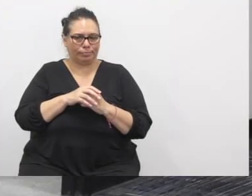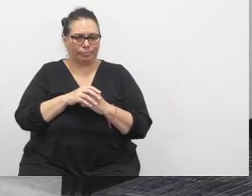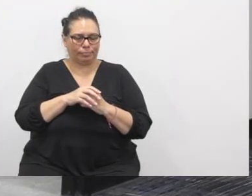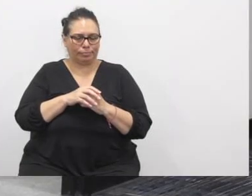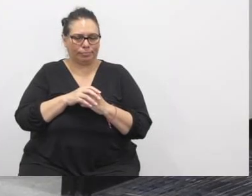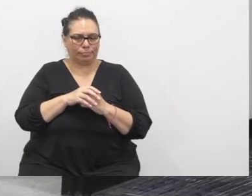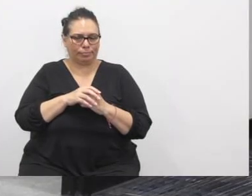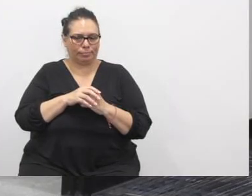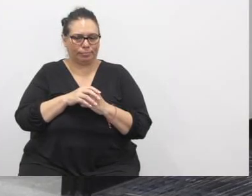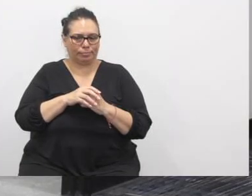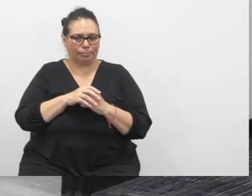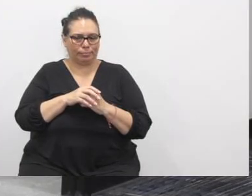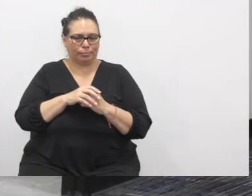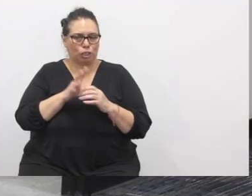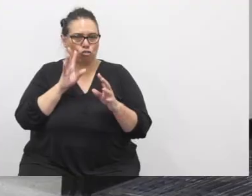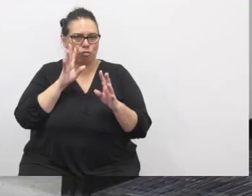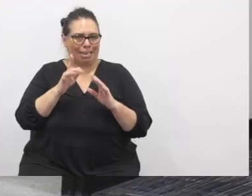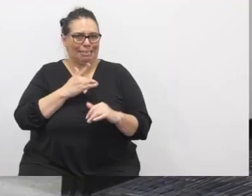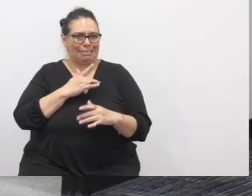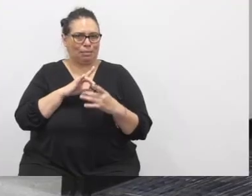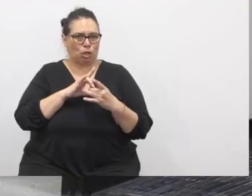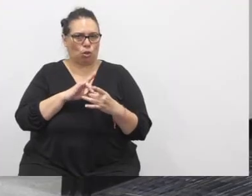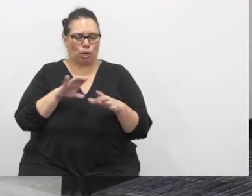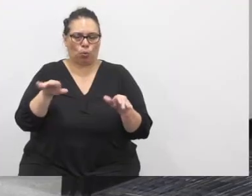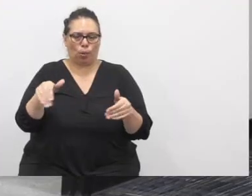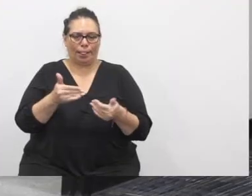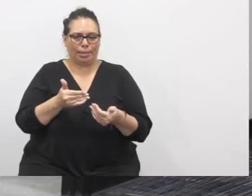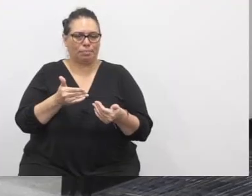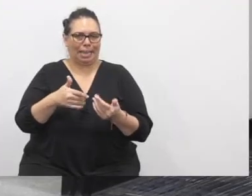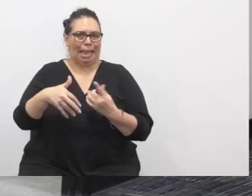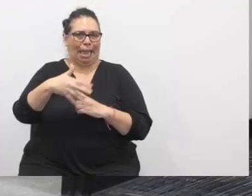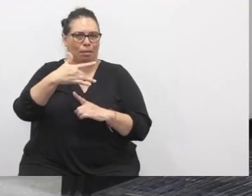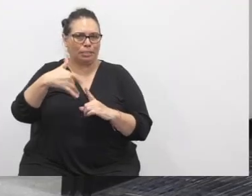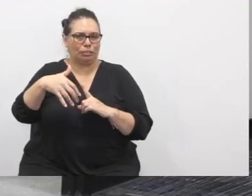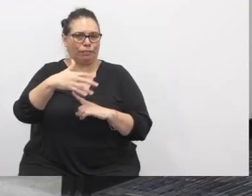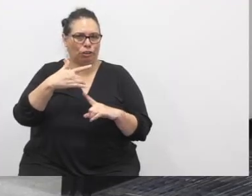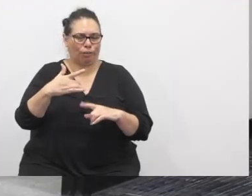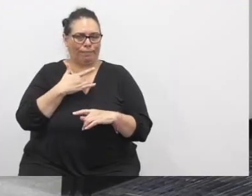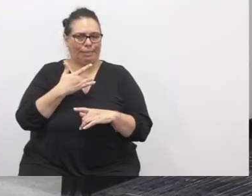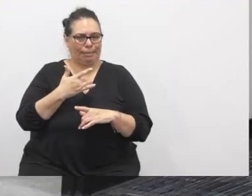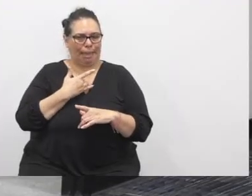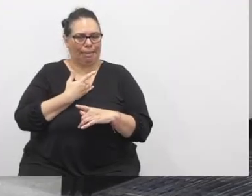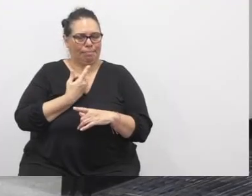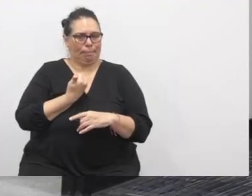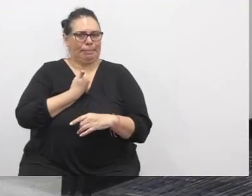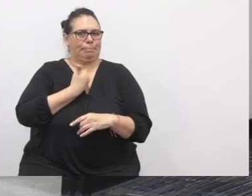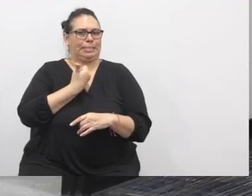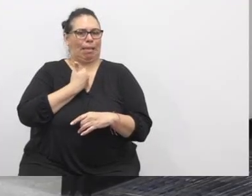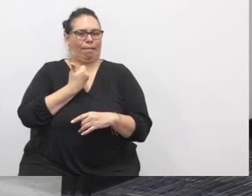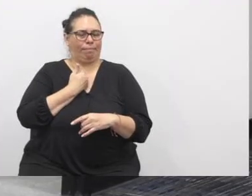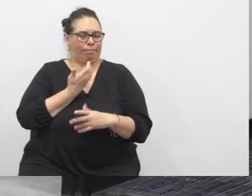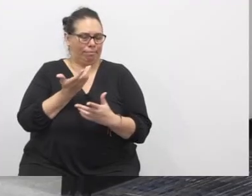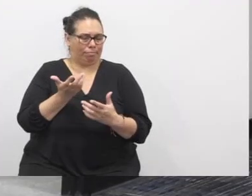again, creating that sense of belonging, having a welcoming atmosphere that makes them feel like they can be themselves in any room that they present,